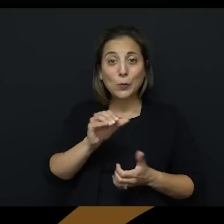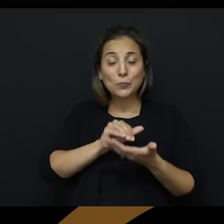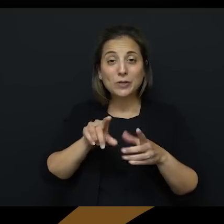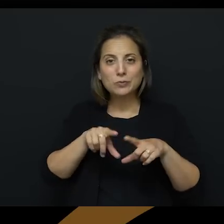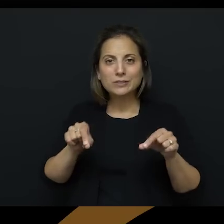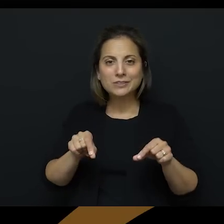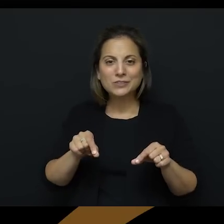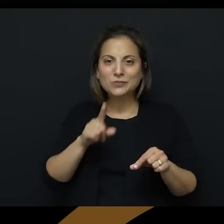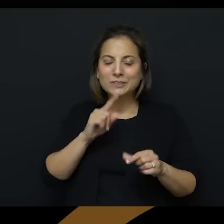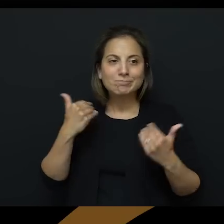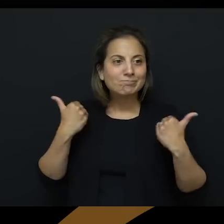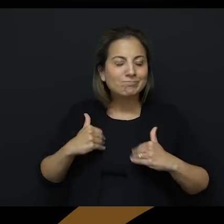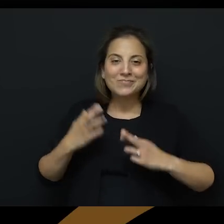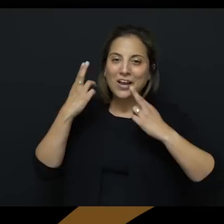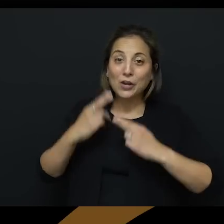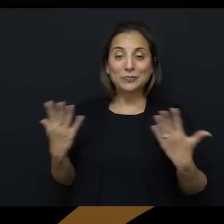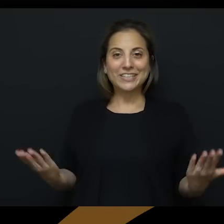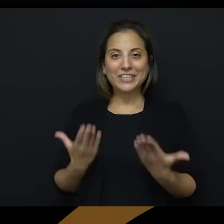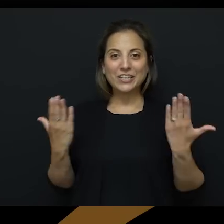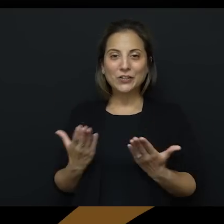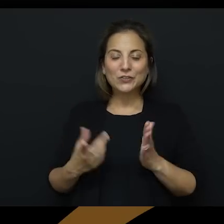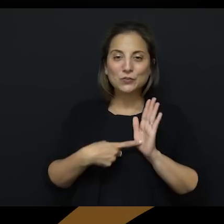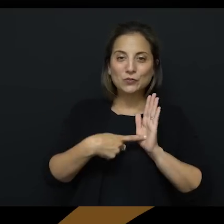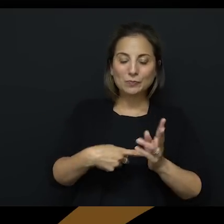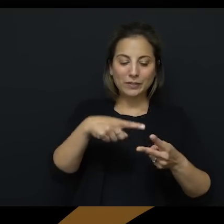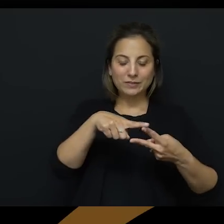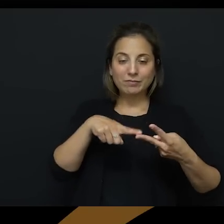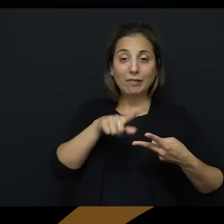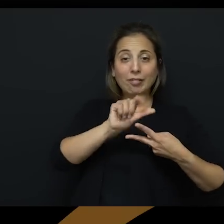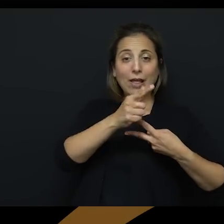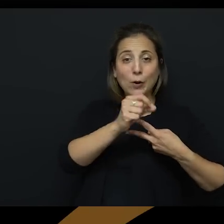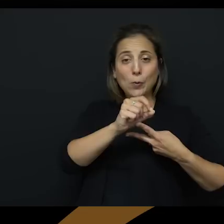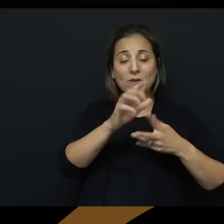Thank you for the award and recognizing the potential of the LEGO Braille Bricks.